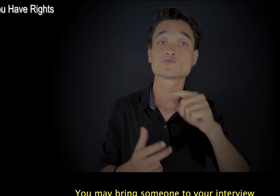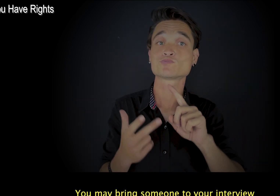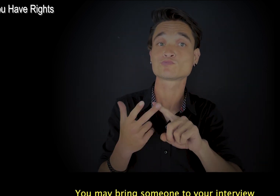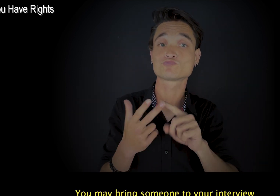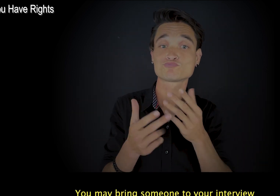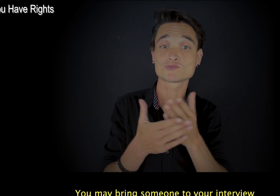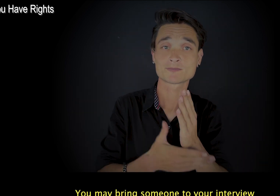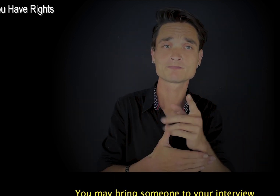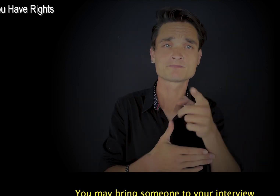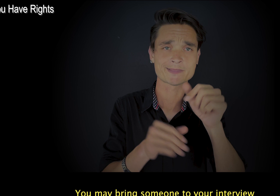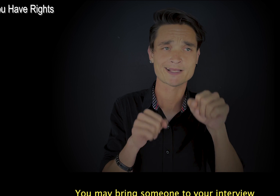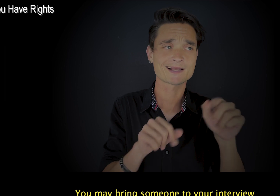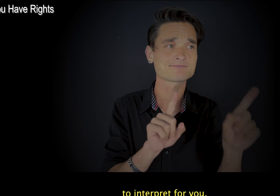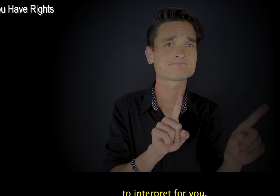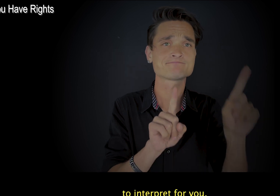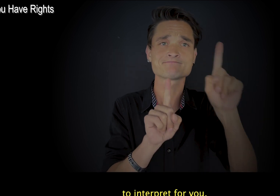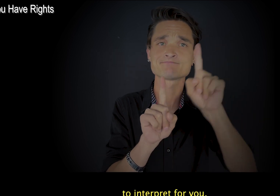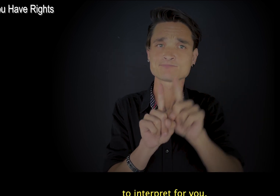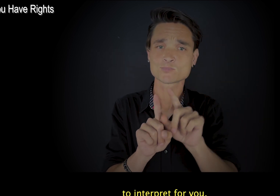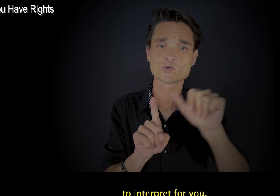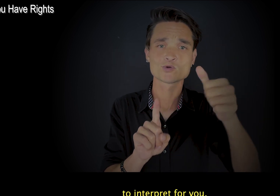You may bring someone to your interview to interpret for you.